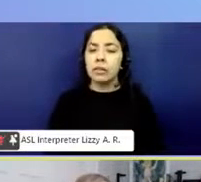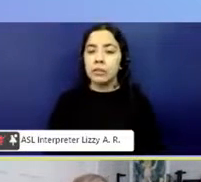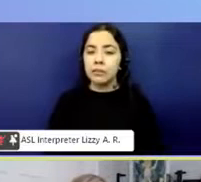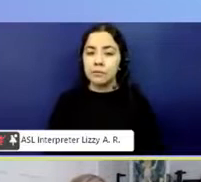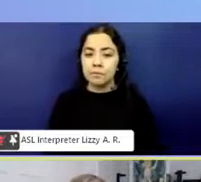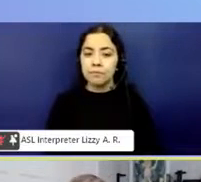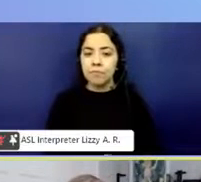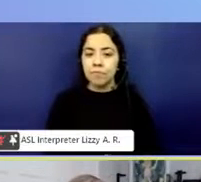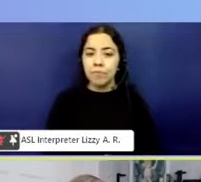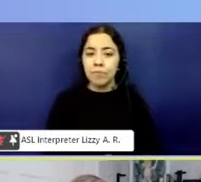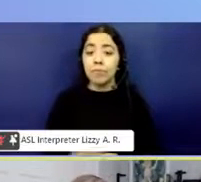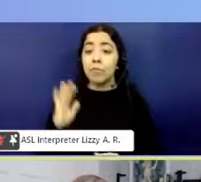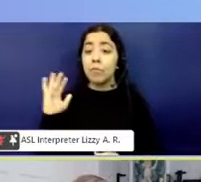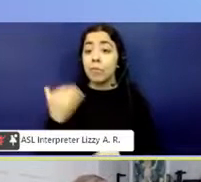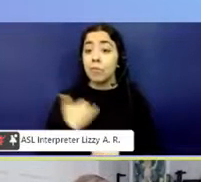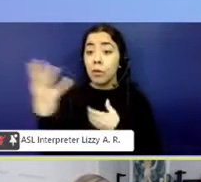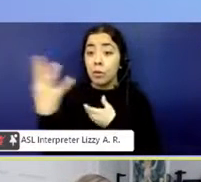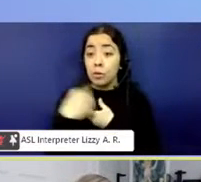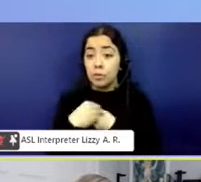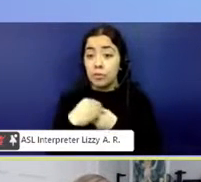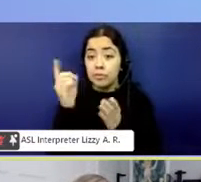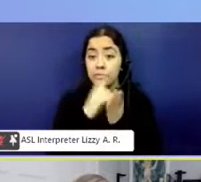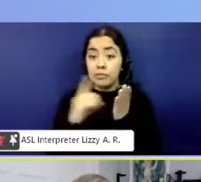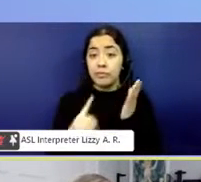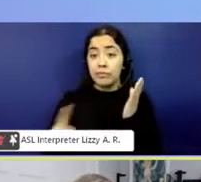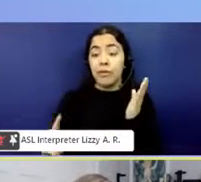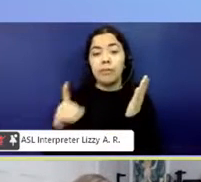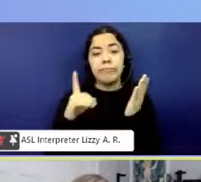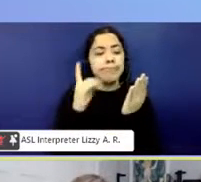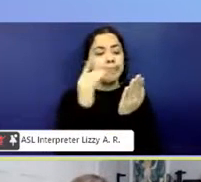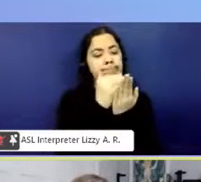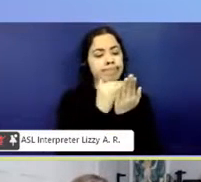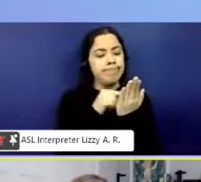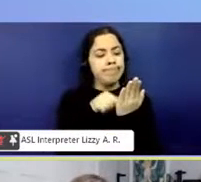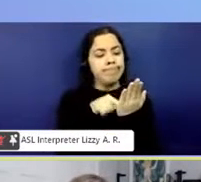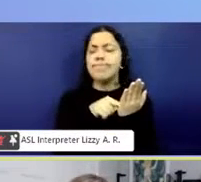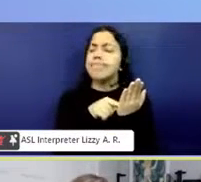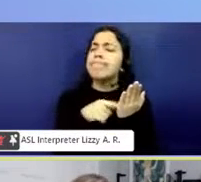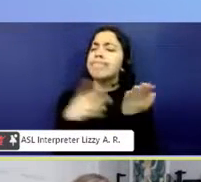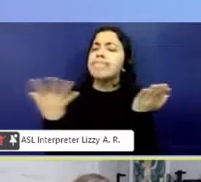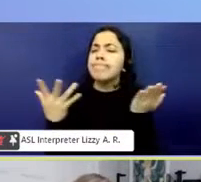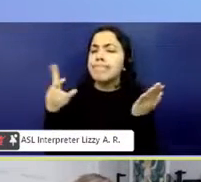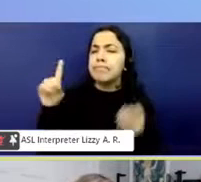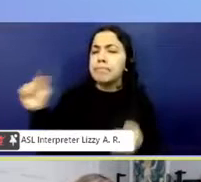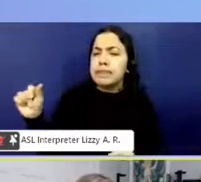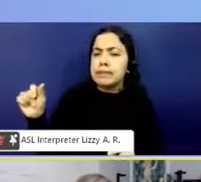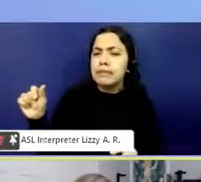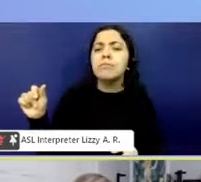in our inclusive design guide when we consider what disabilities are we focus on disability not